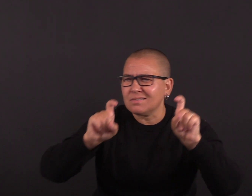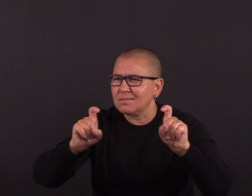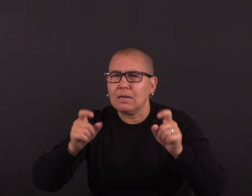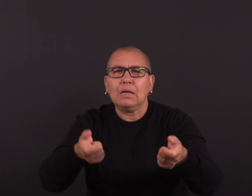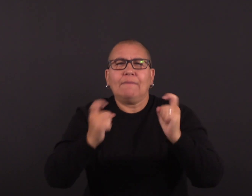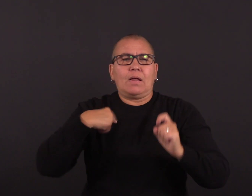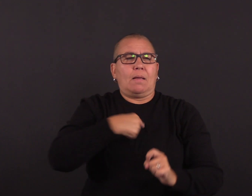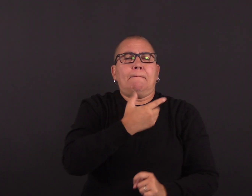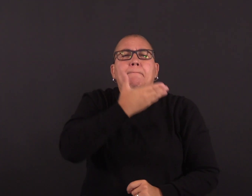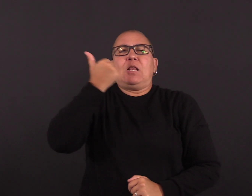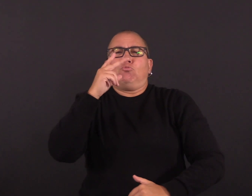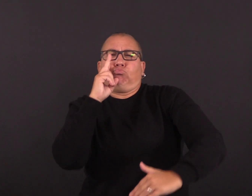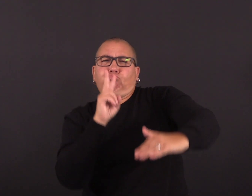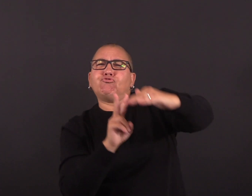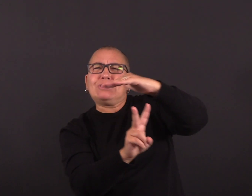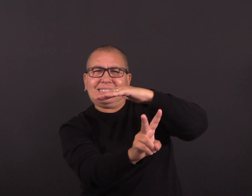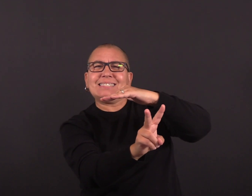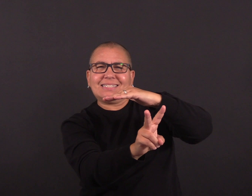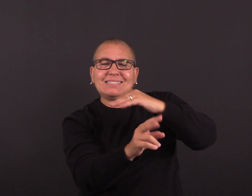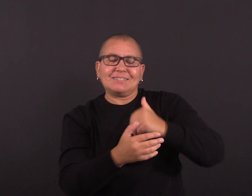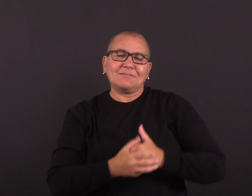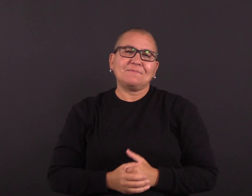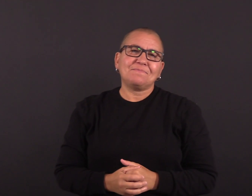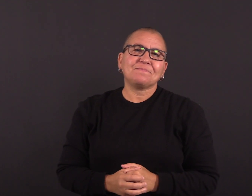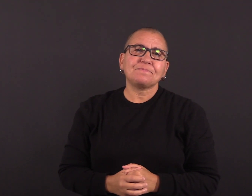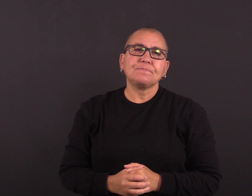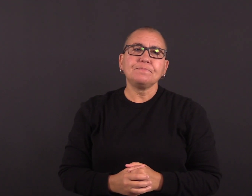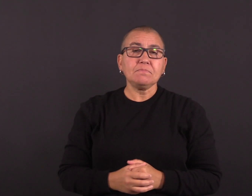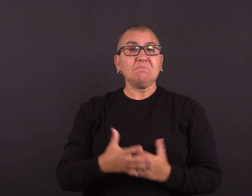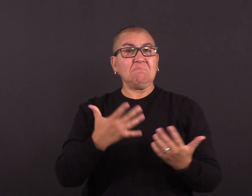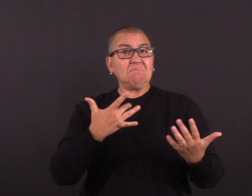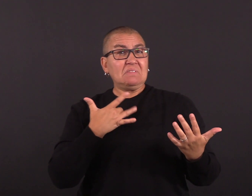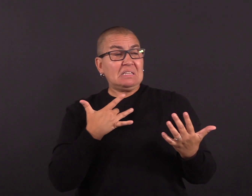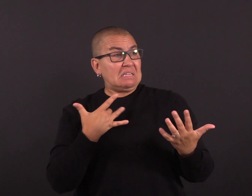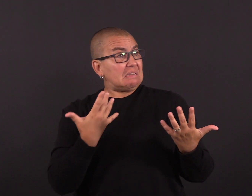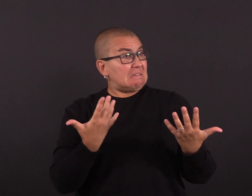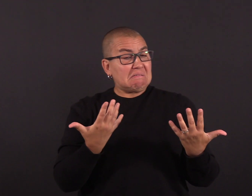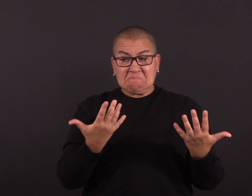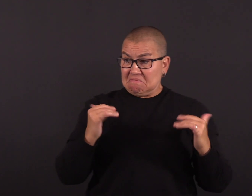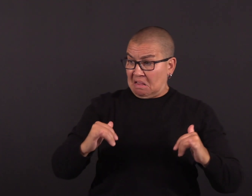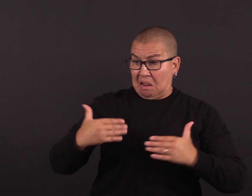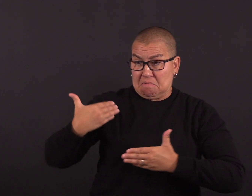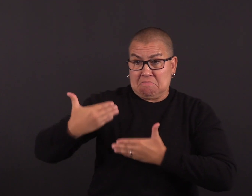do computational analytics to see whether or not we think there's going to be any impact on test